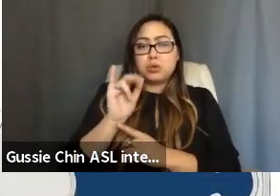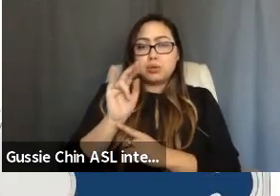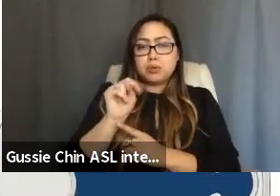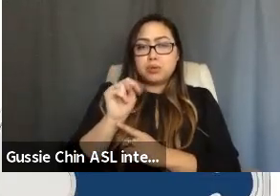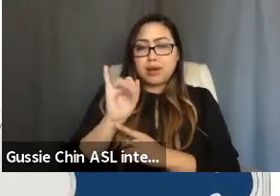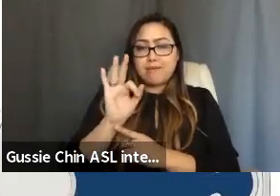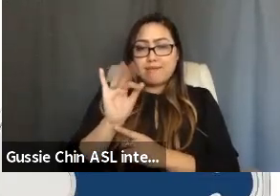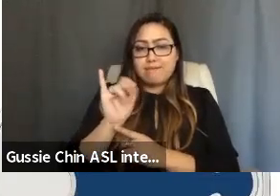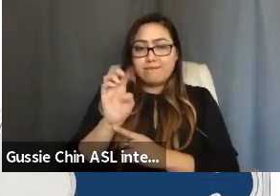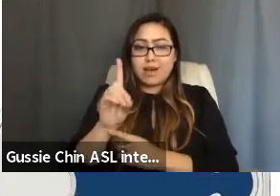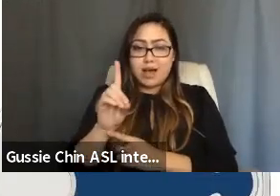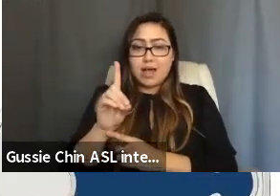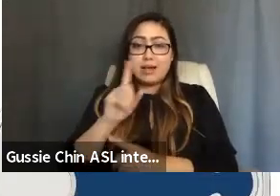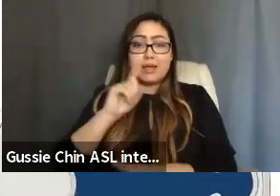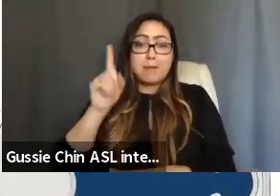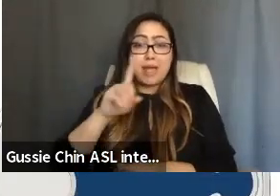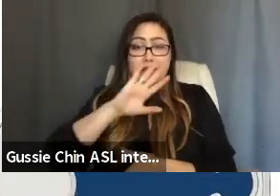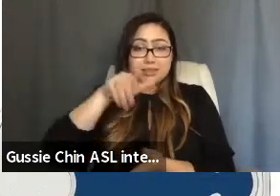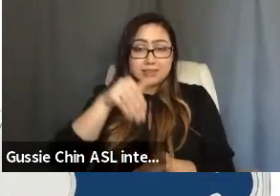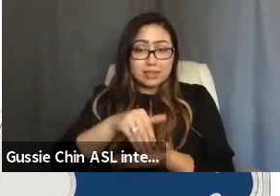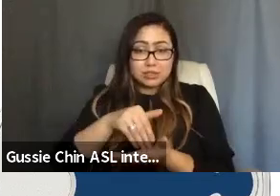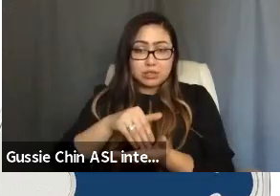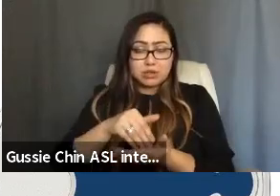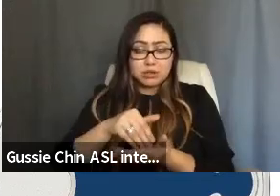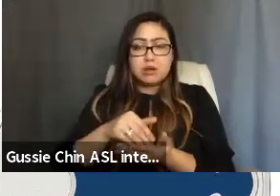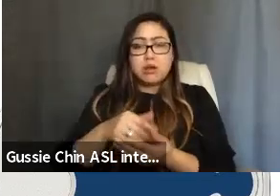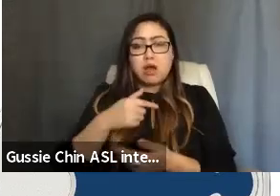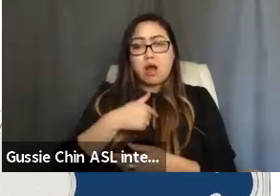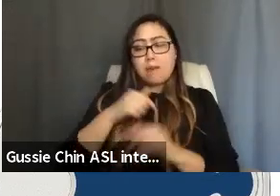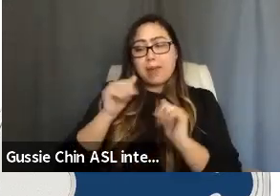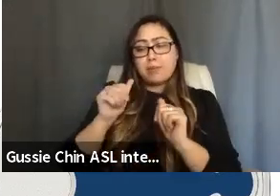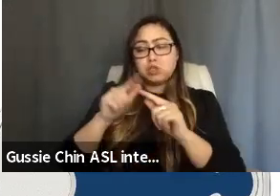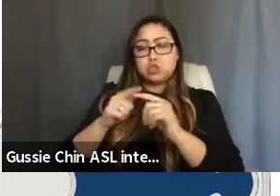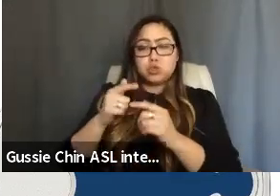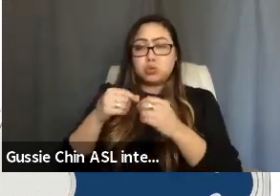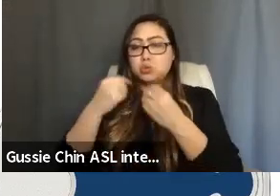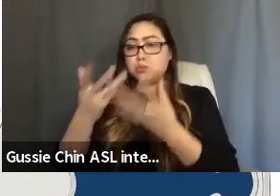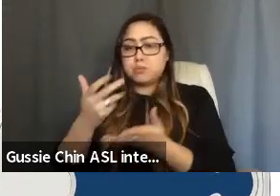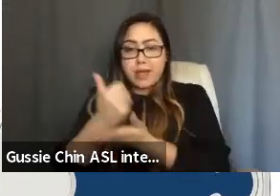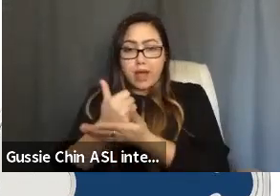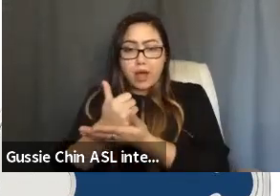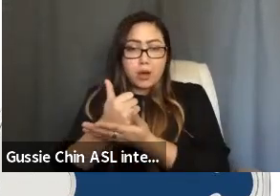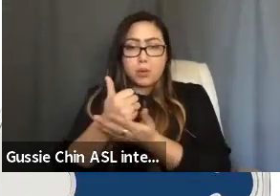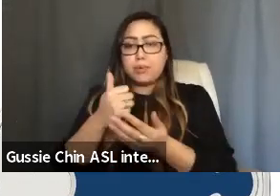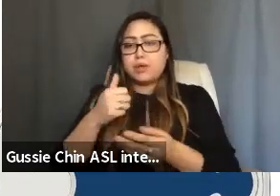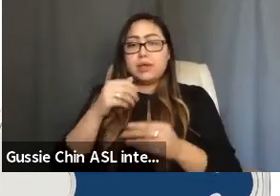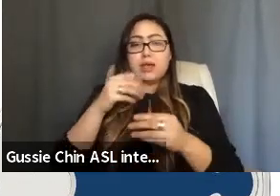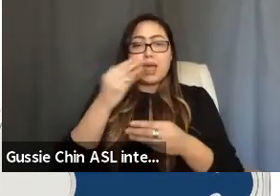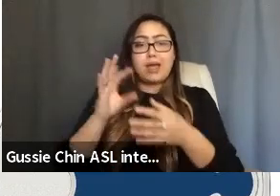and help connect us with the support across all those different areas. We also have been